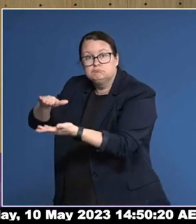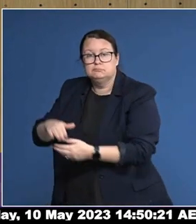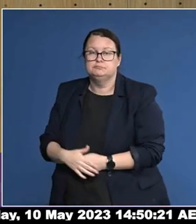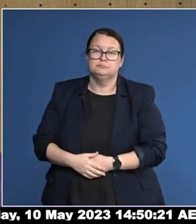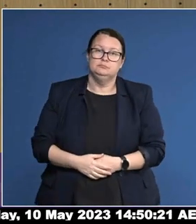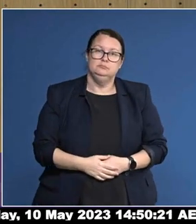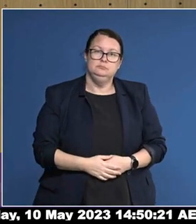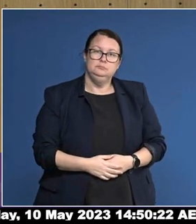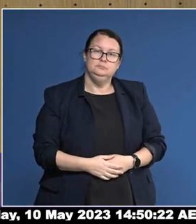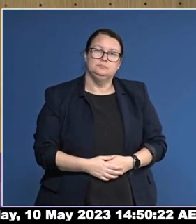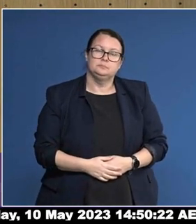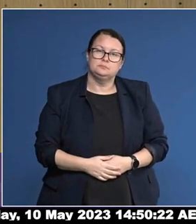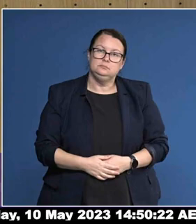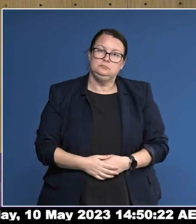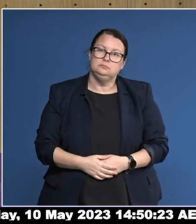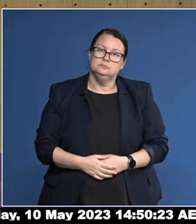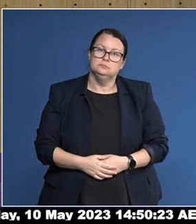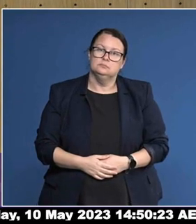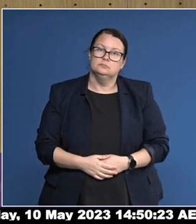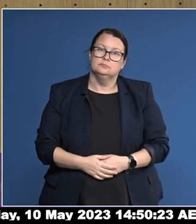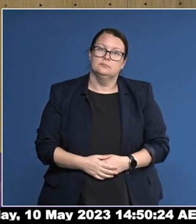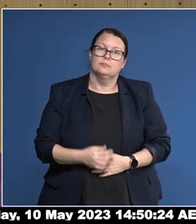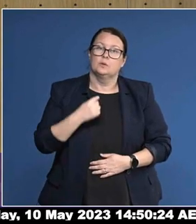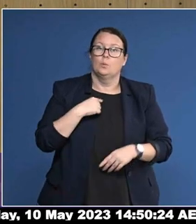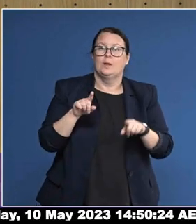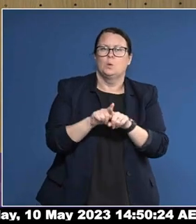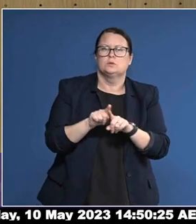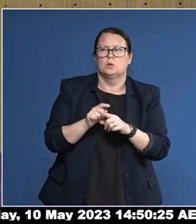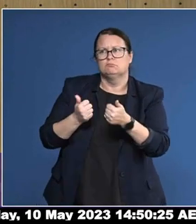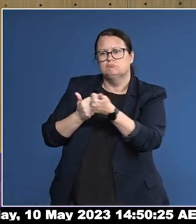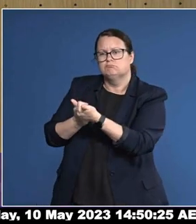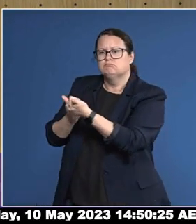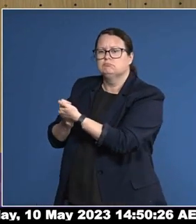We also help other government departments where they need advice.